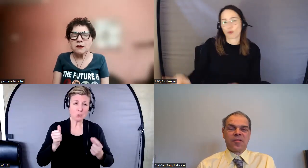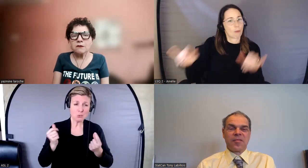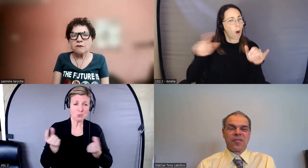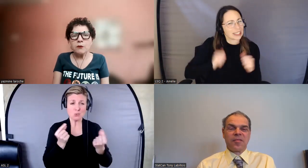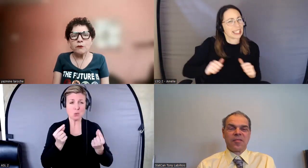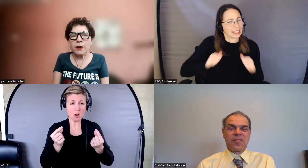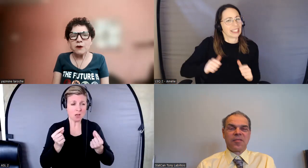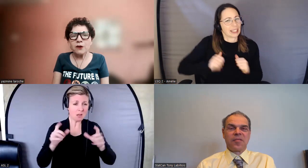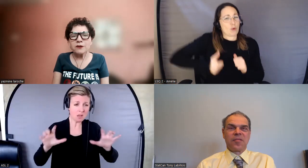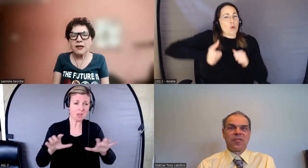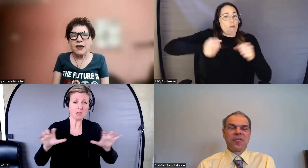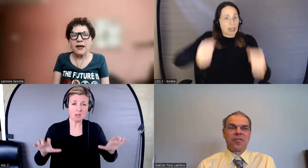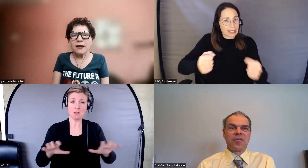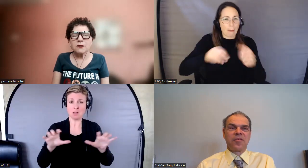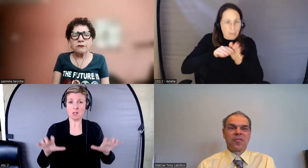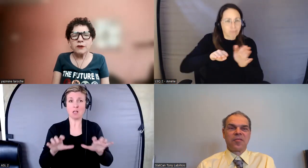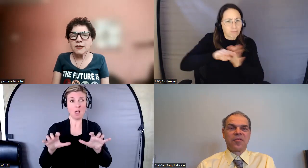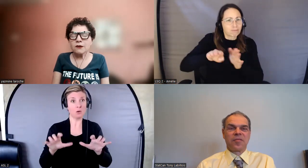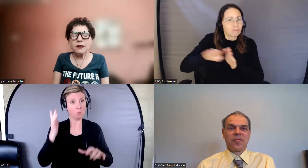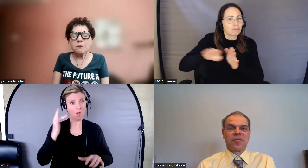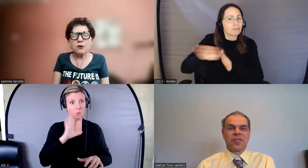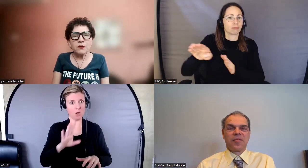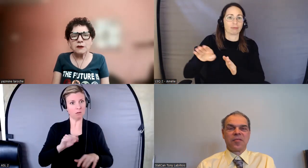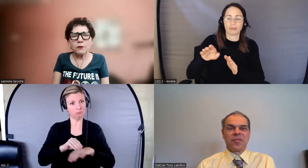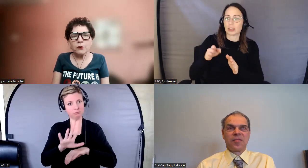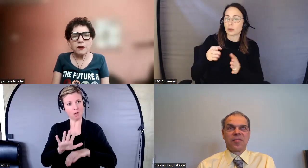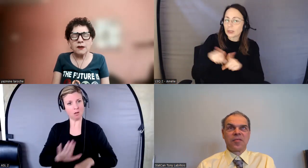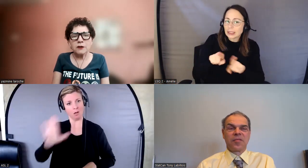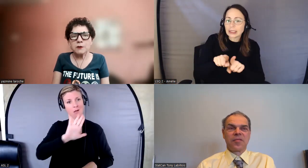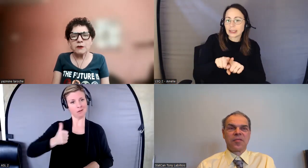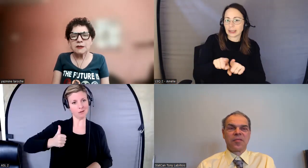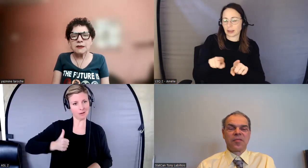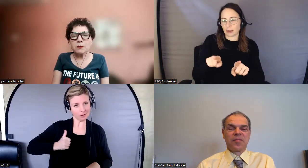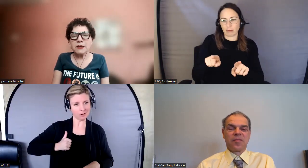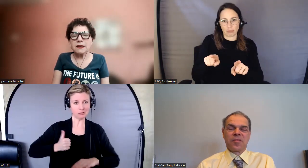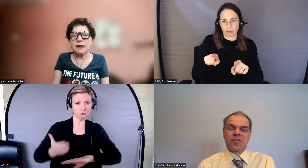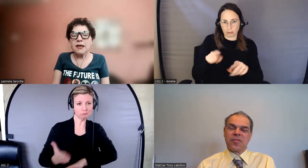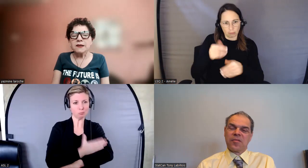to remove barriers and to really really move things forward in terms of accessibility so